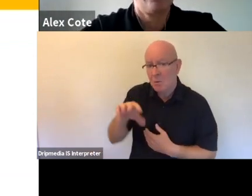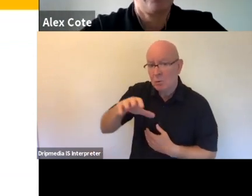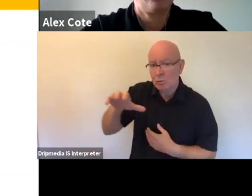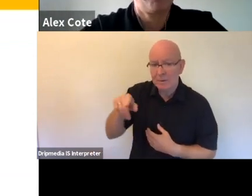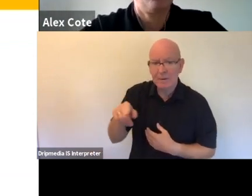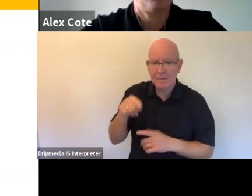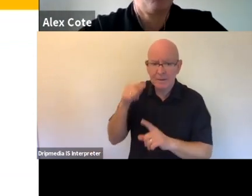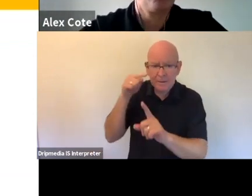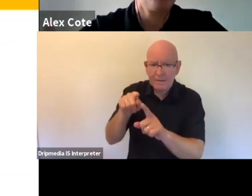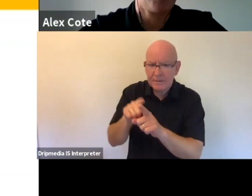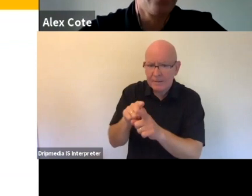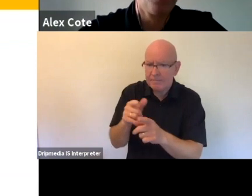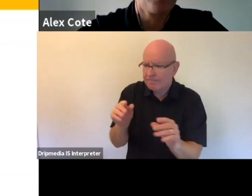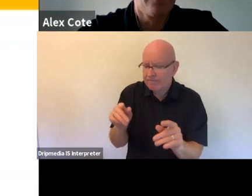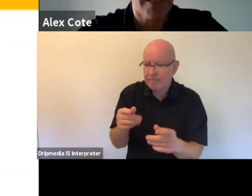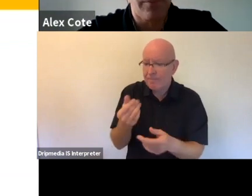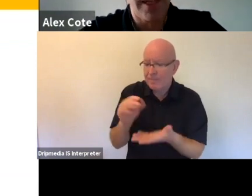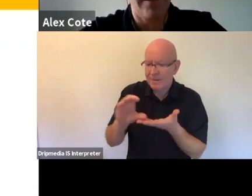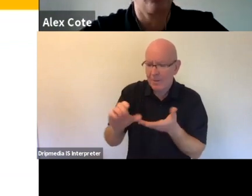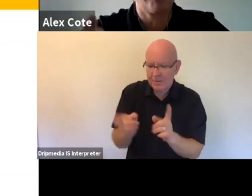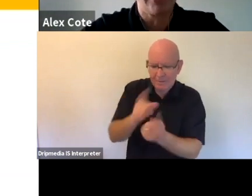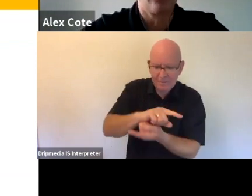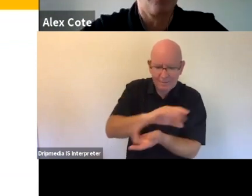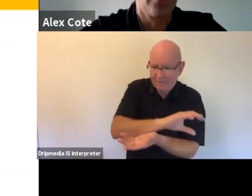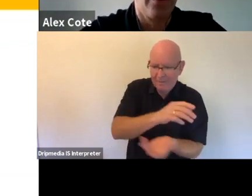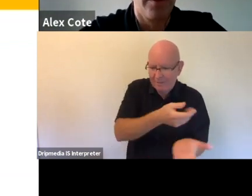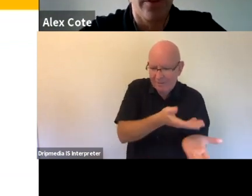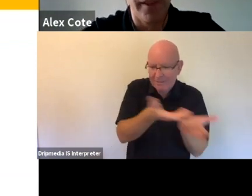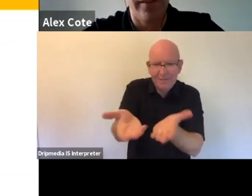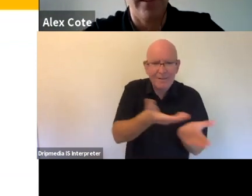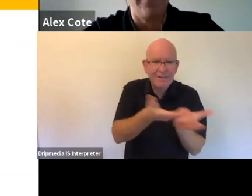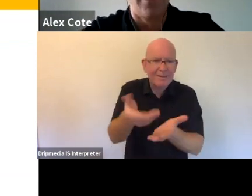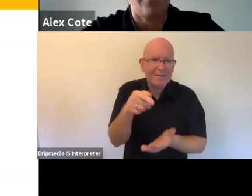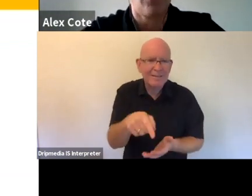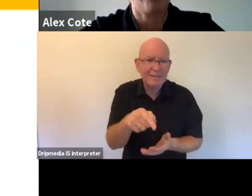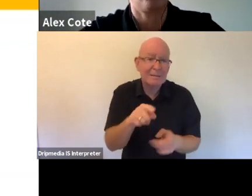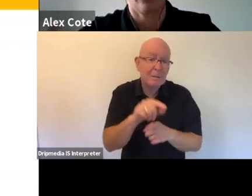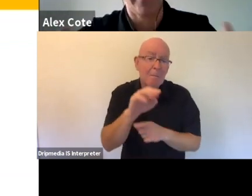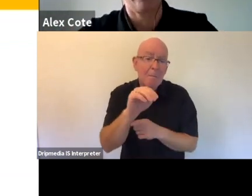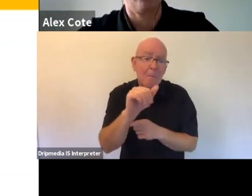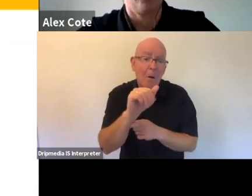there has been put in place a specific outline to reach out to persons with disabilities and try to connect them